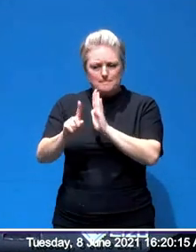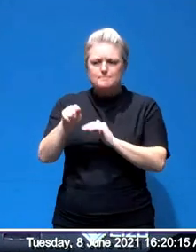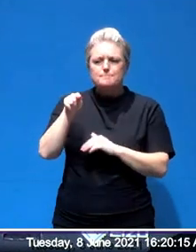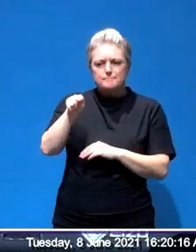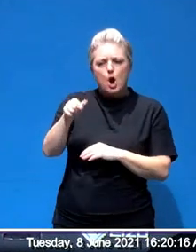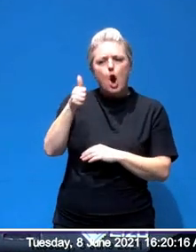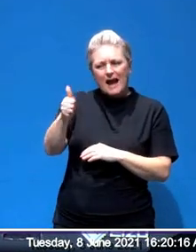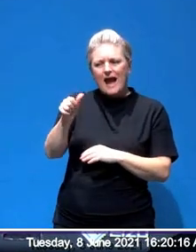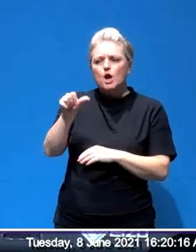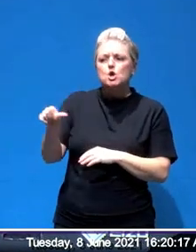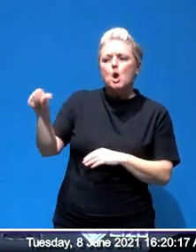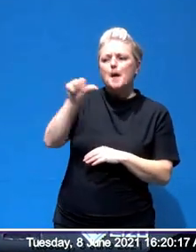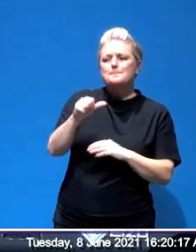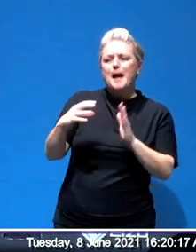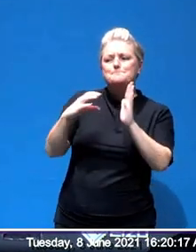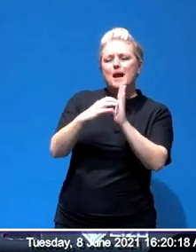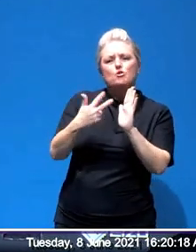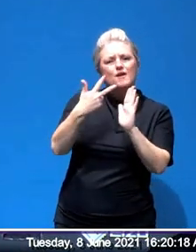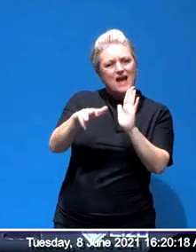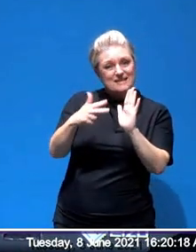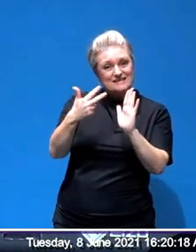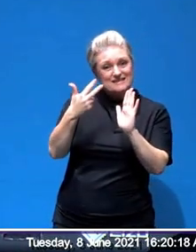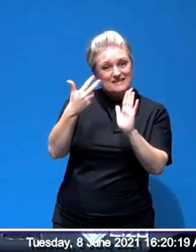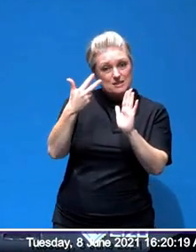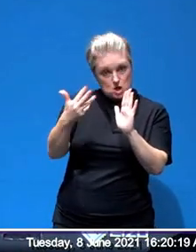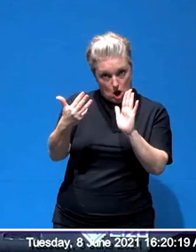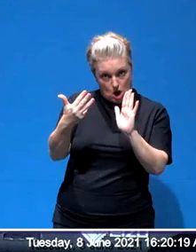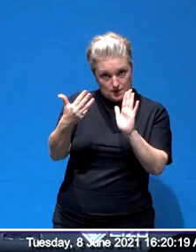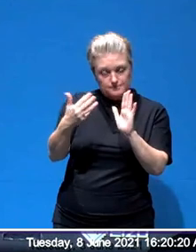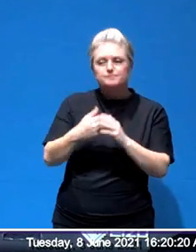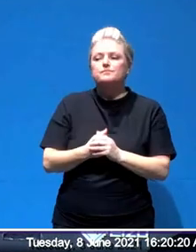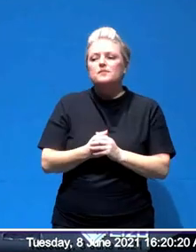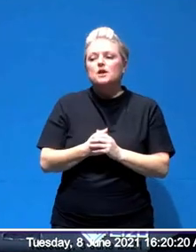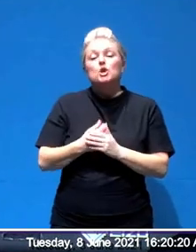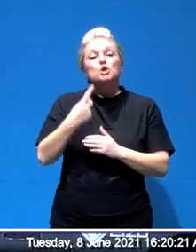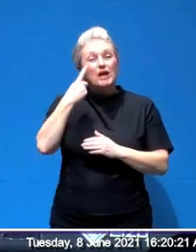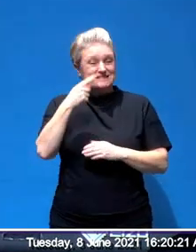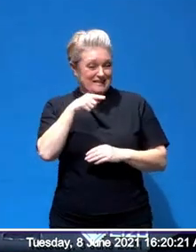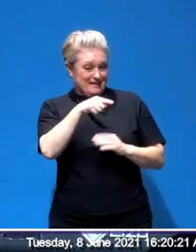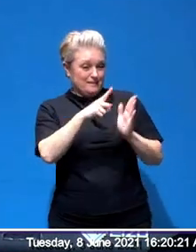that there was a time when Lesley, the former Accommodation Services Manager,